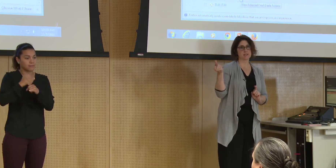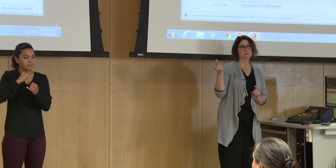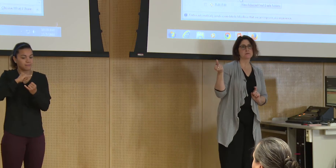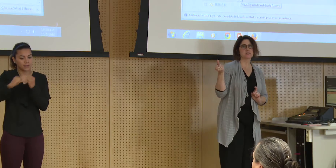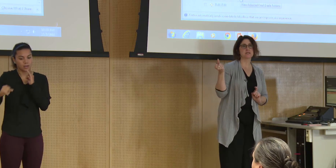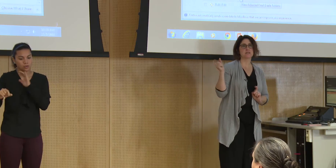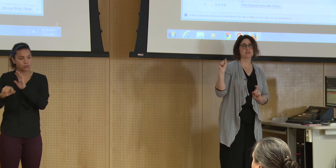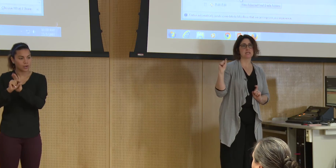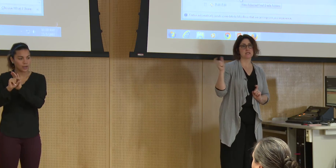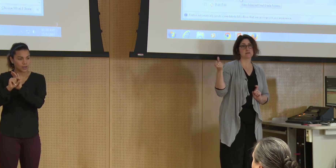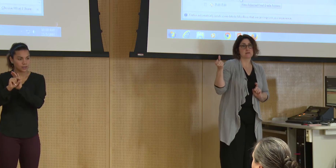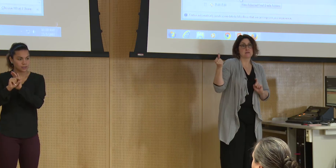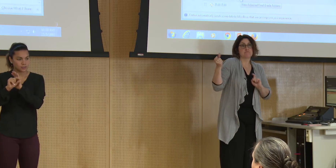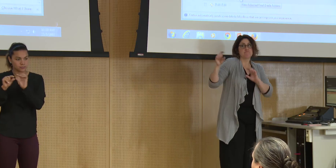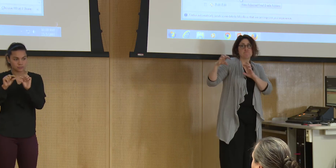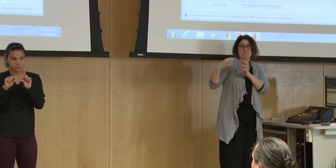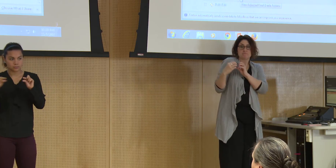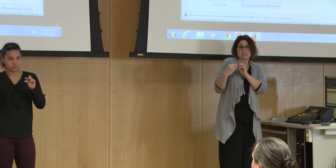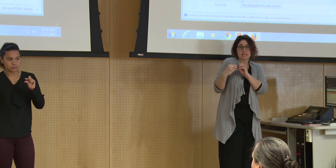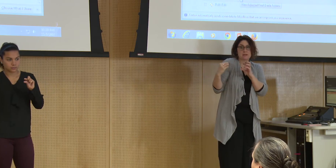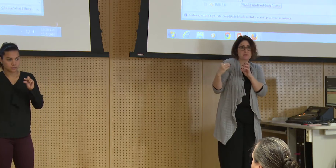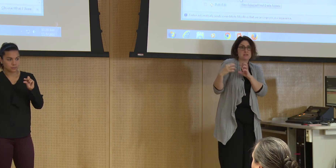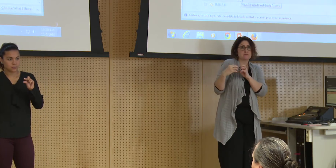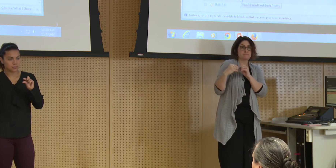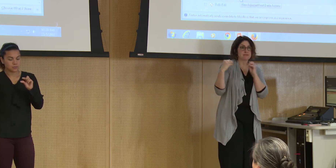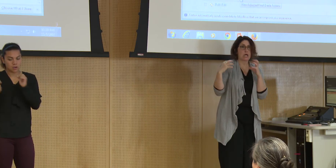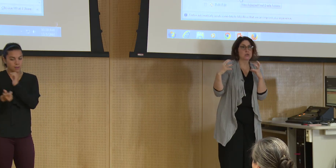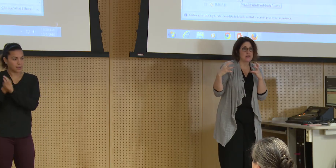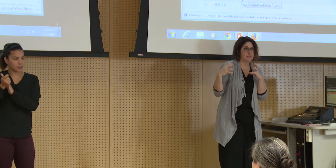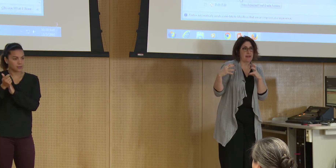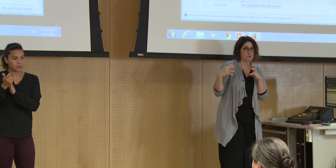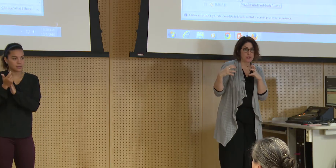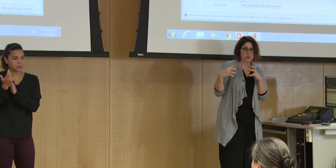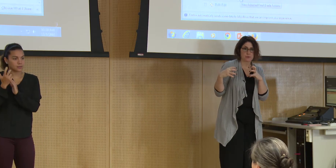because it's set up to calculate that for you.